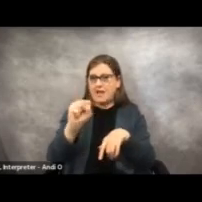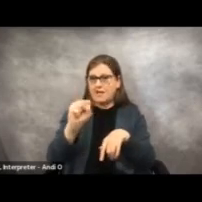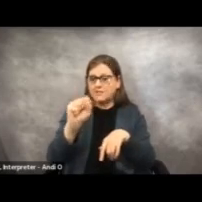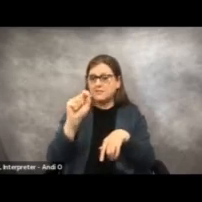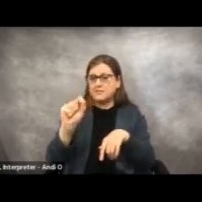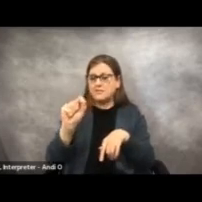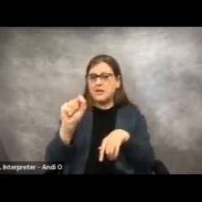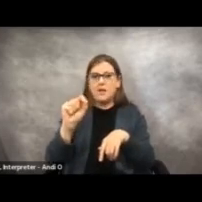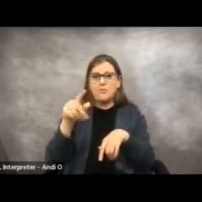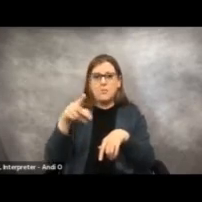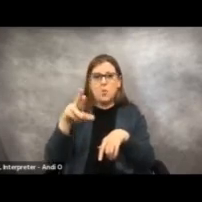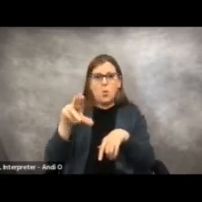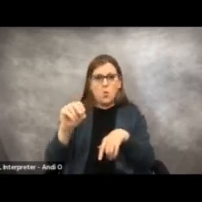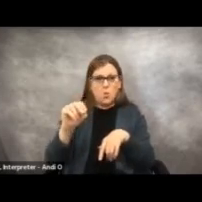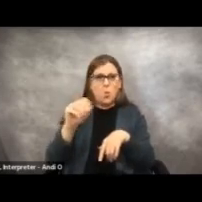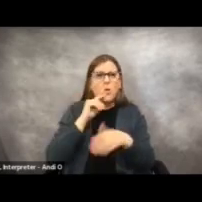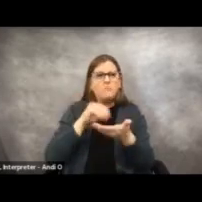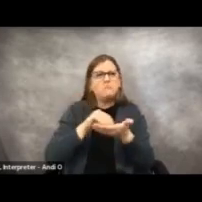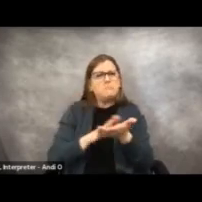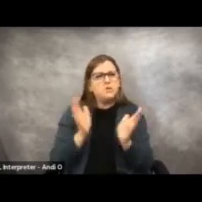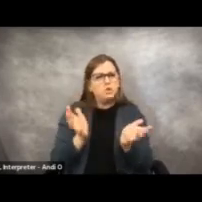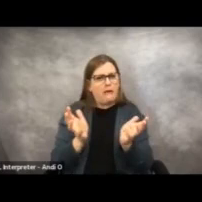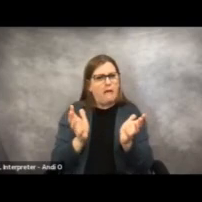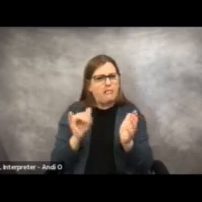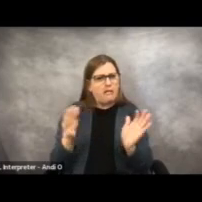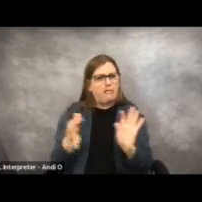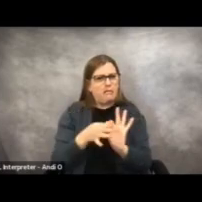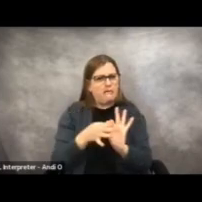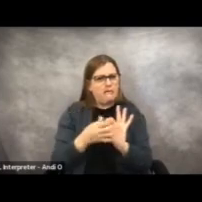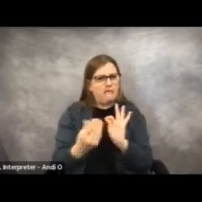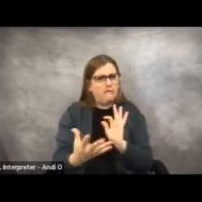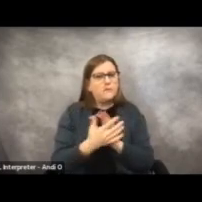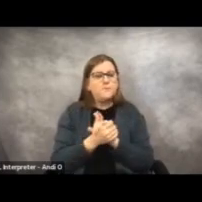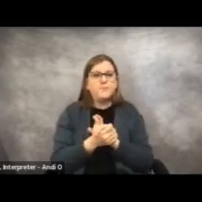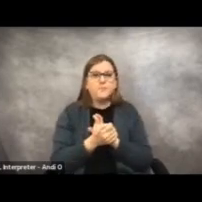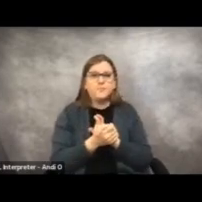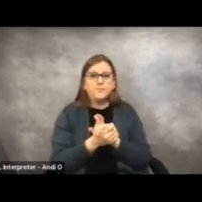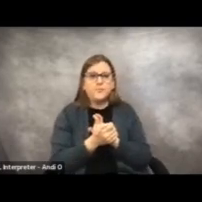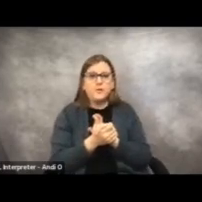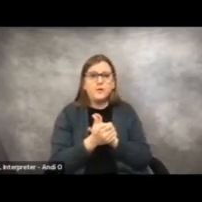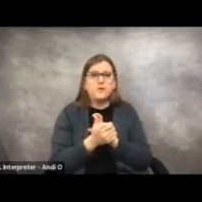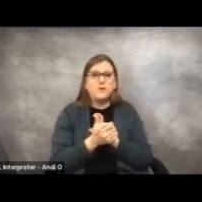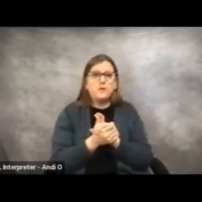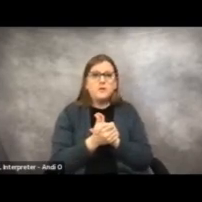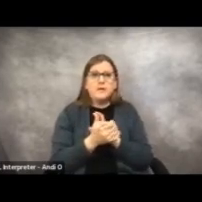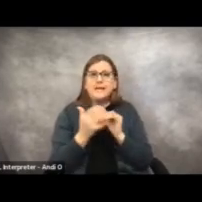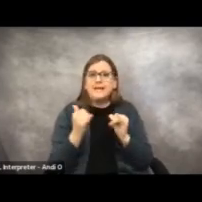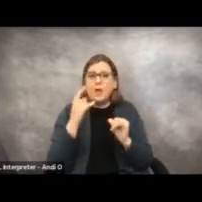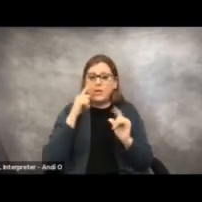we'll put that in the chat as well. Next slide, please. Now, I think Wendy Ellmo is going to